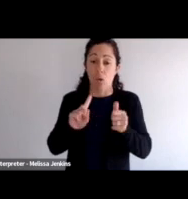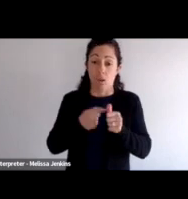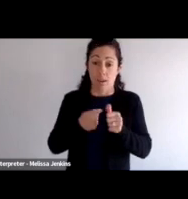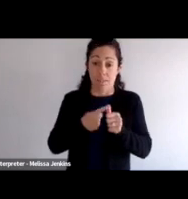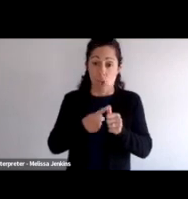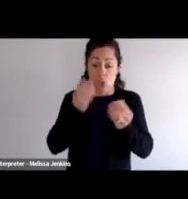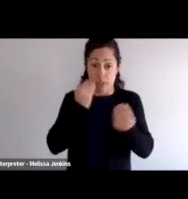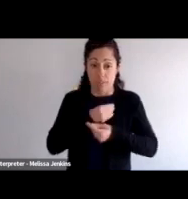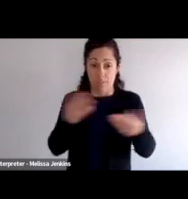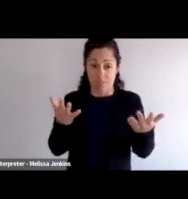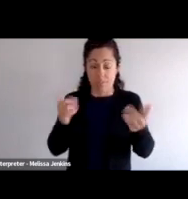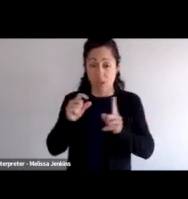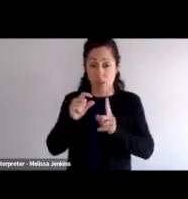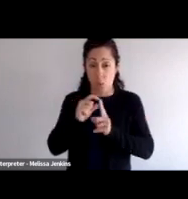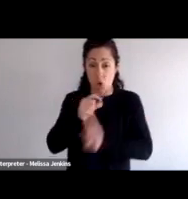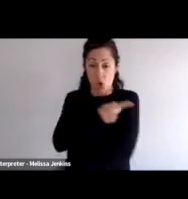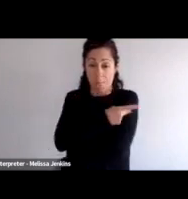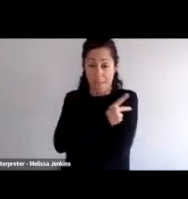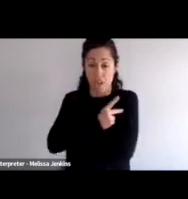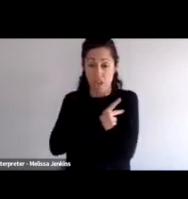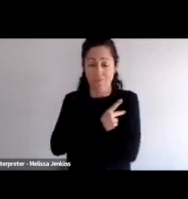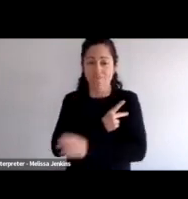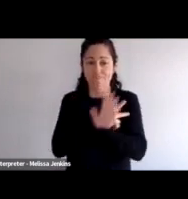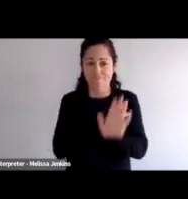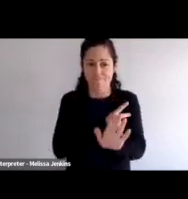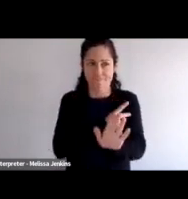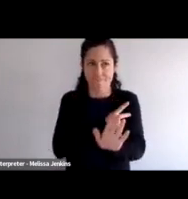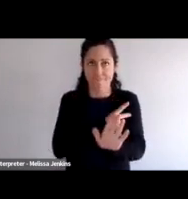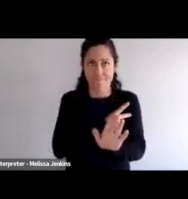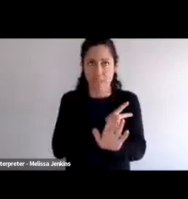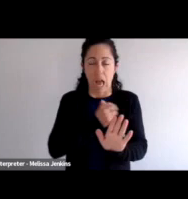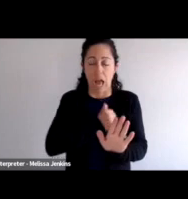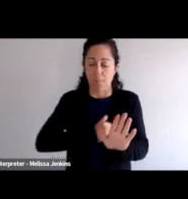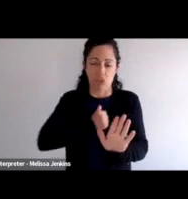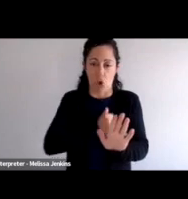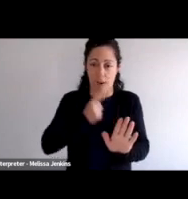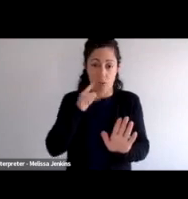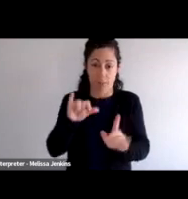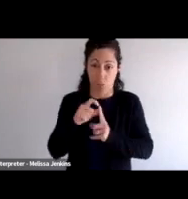word patient. We understand that most people do not consider themselves patients. Unfortunately